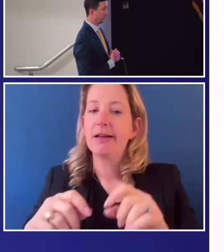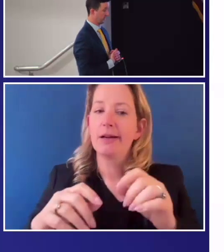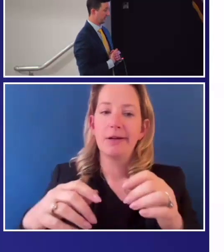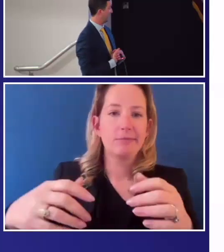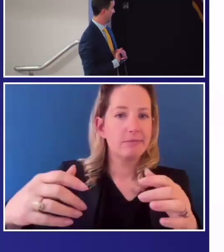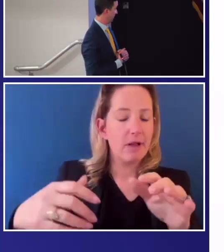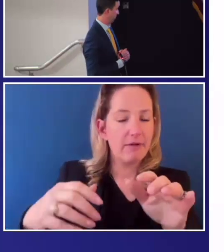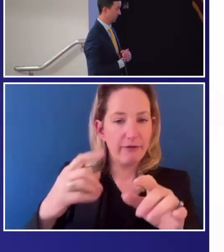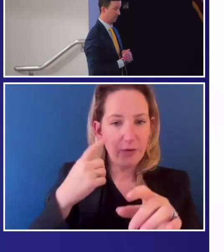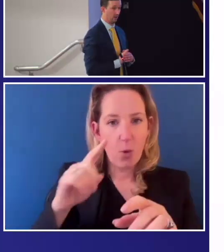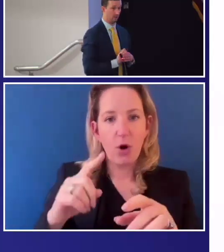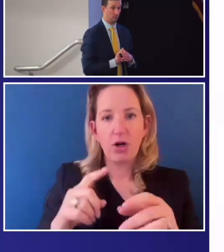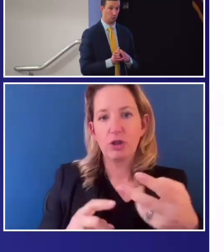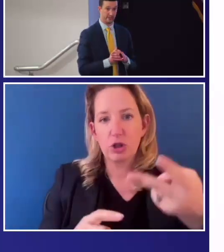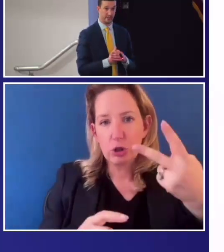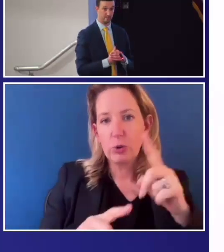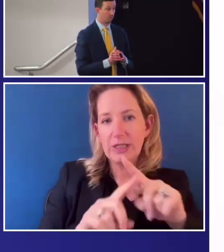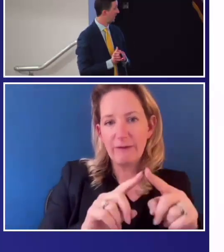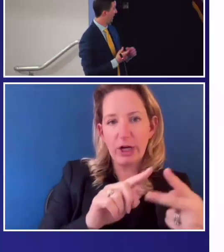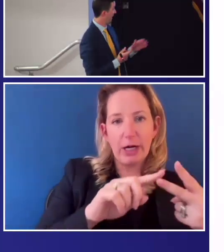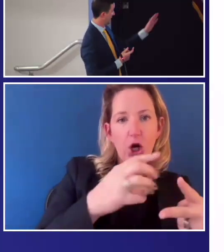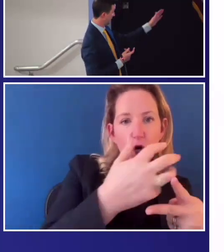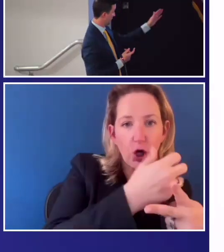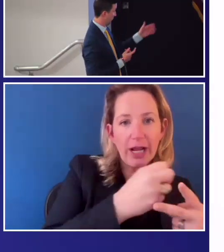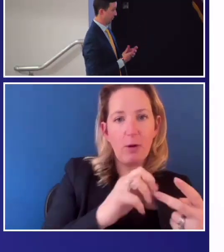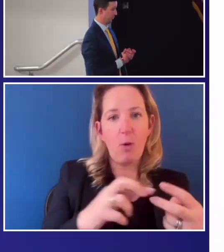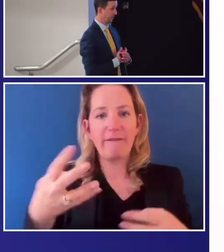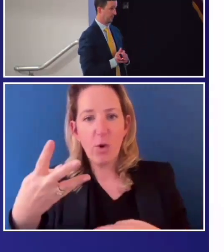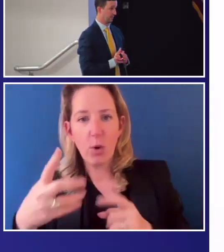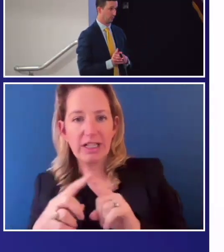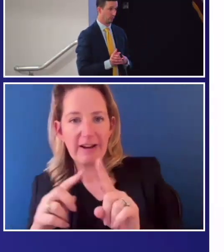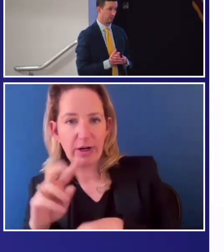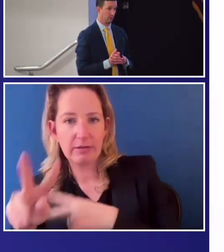four different definitions of working. The number in green is the number we've